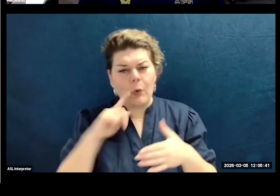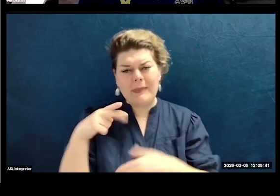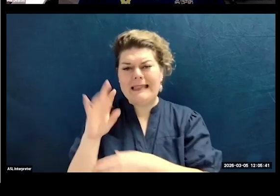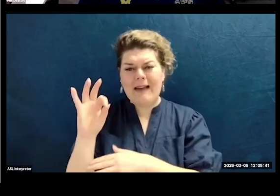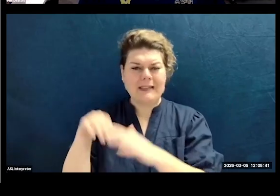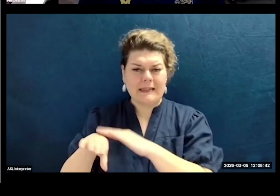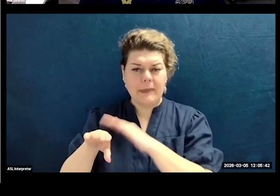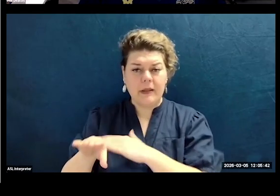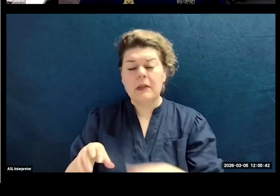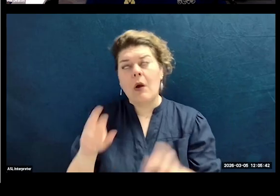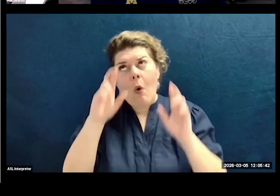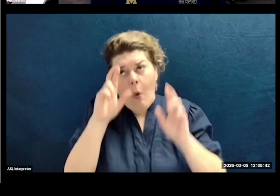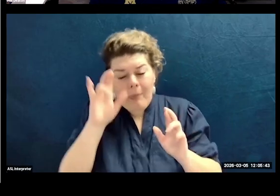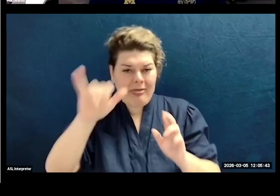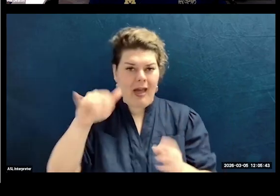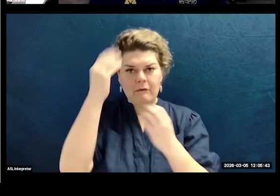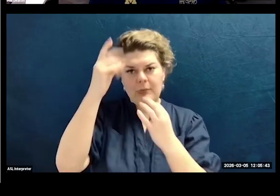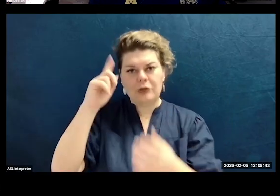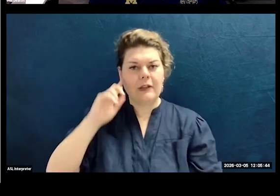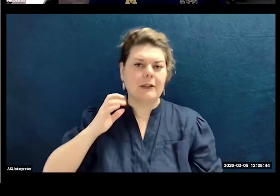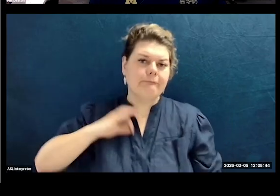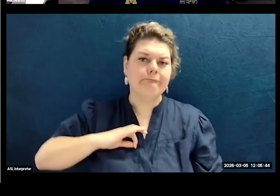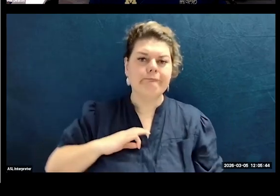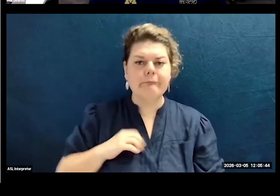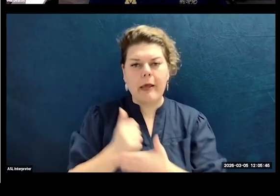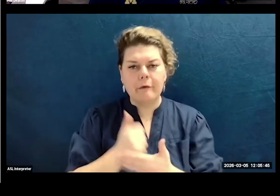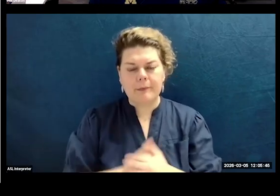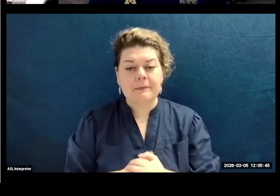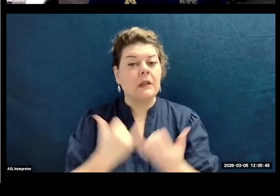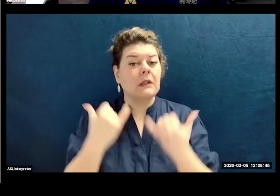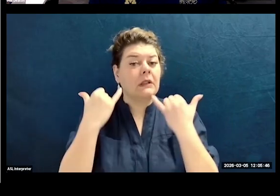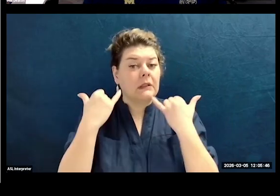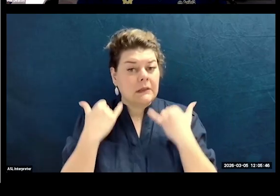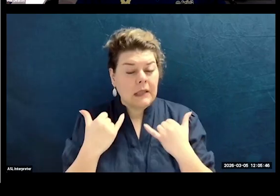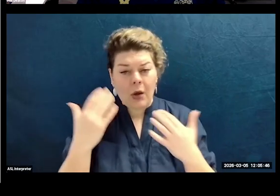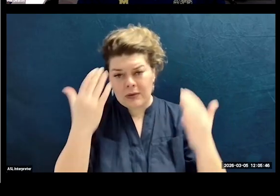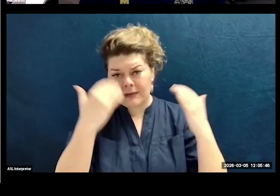and we hope that you'll find that information useful. So, if we can go ahead and advance to the next slide,